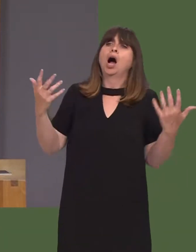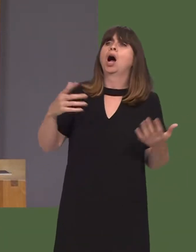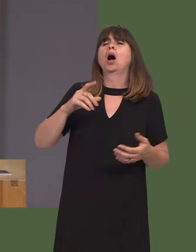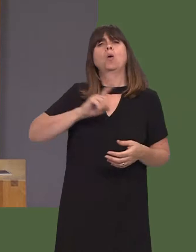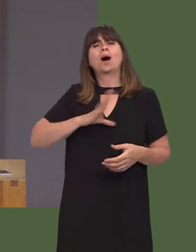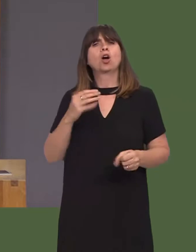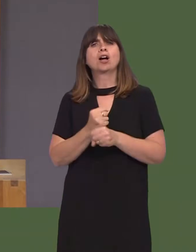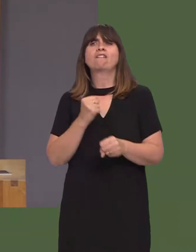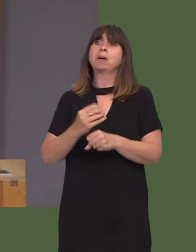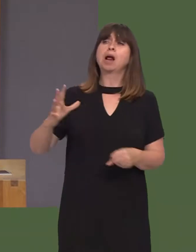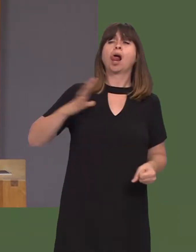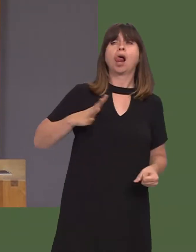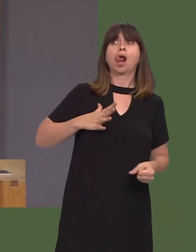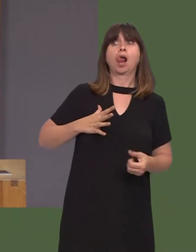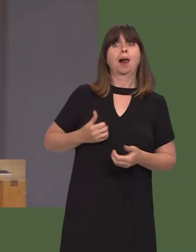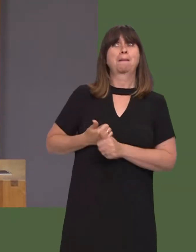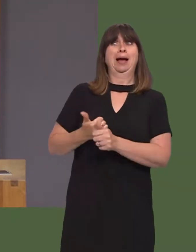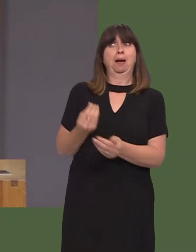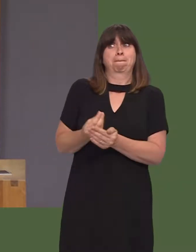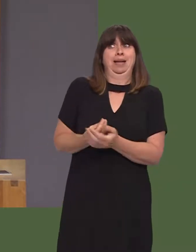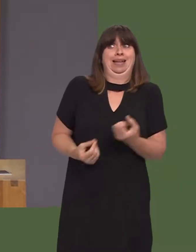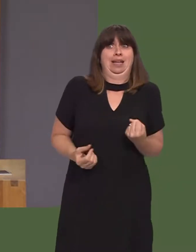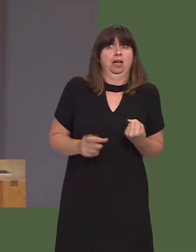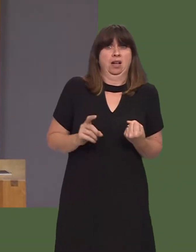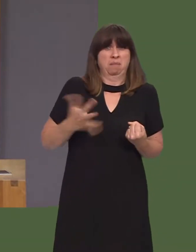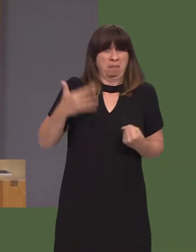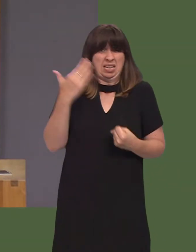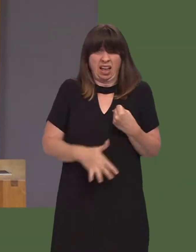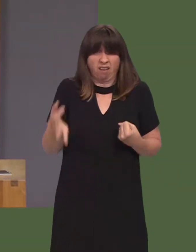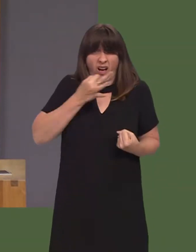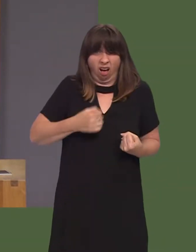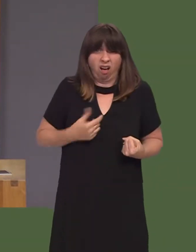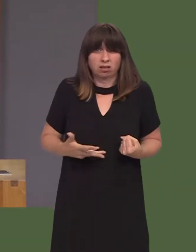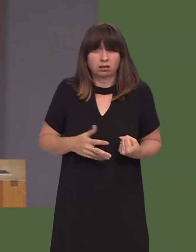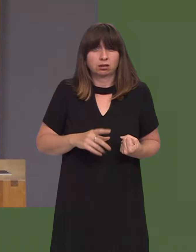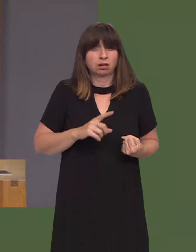which might never be called upon, we now have an actual promise by the Welsh Government